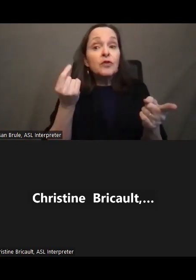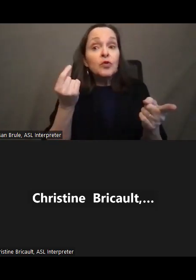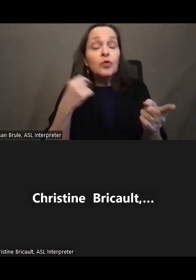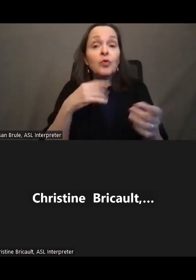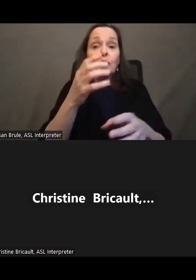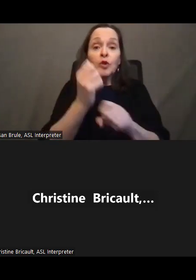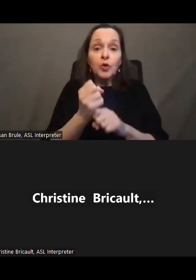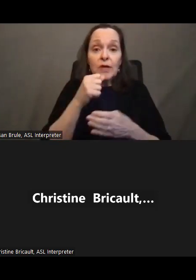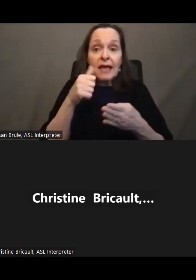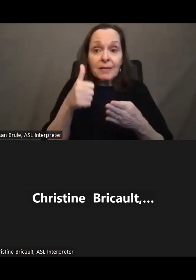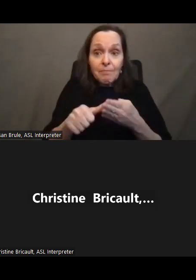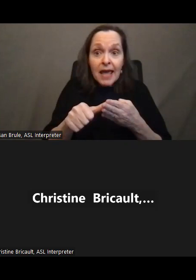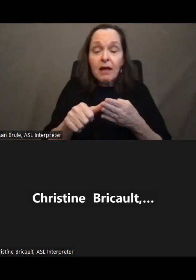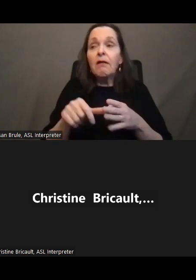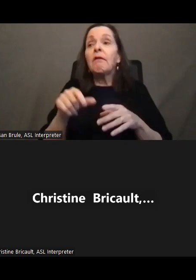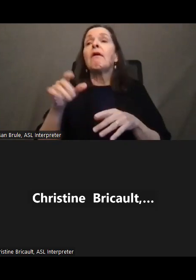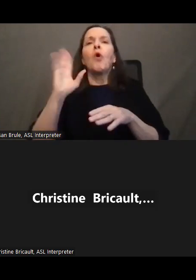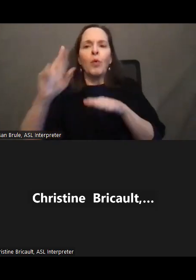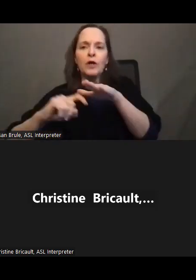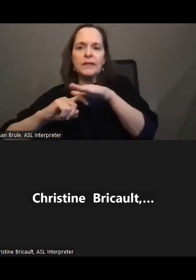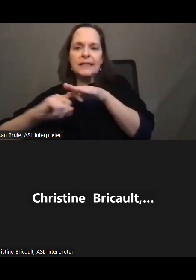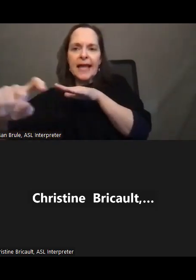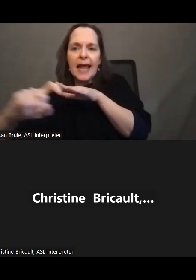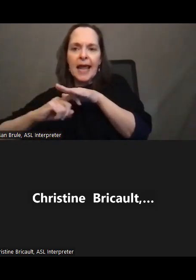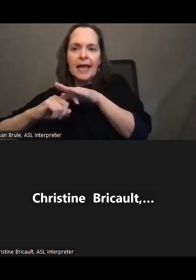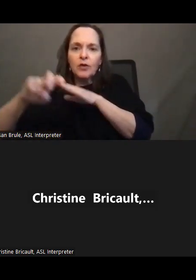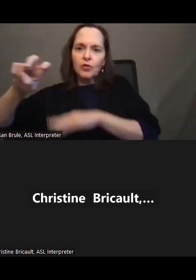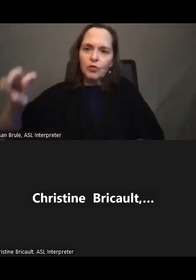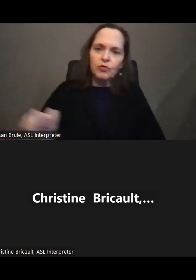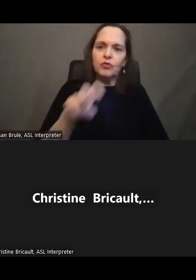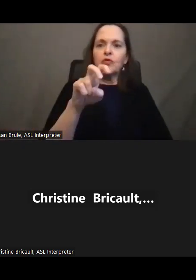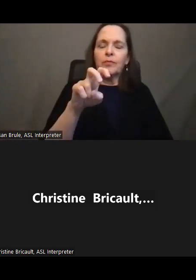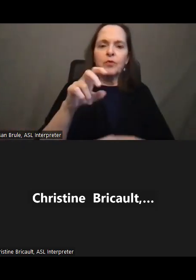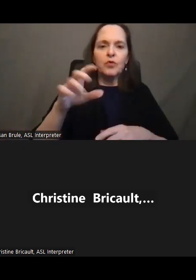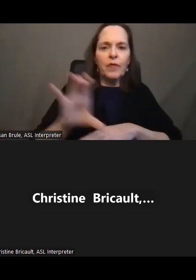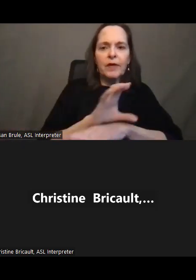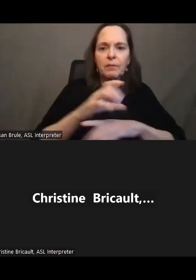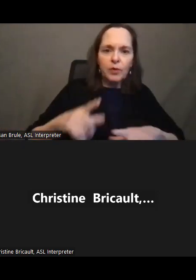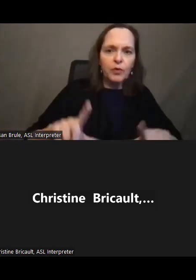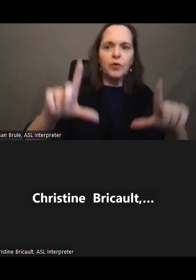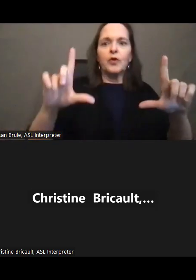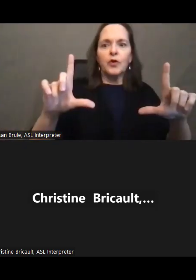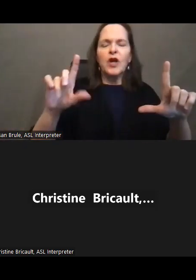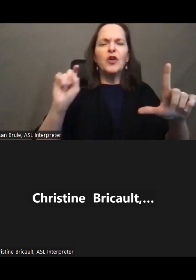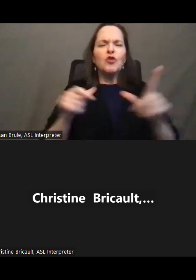OCR' d so the computer will pick up the words, the text.